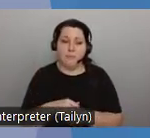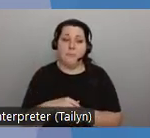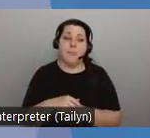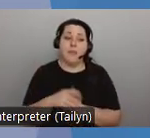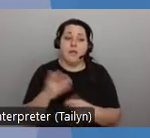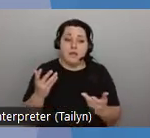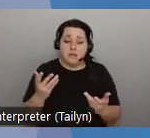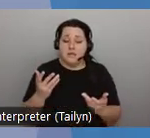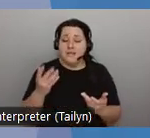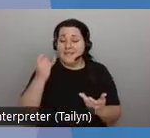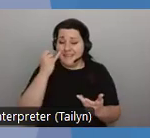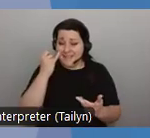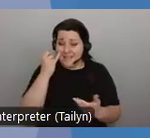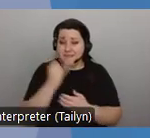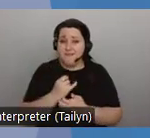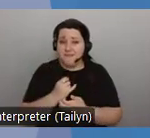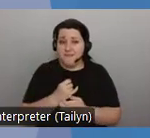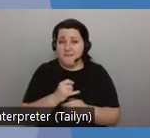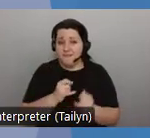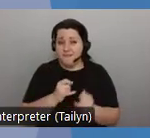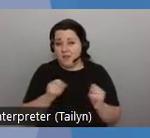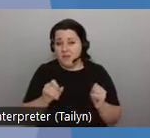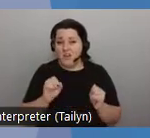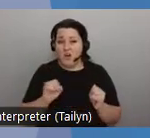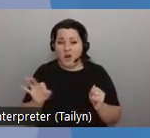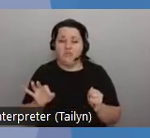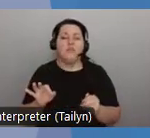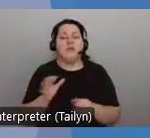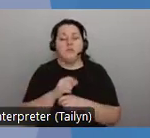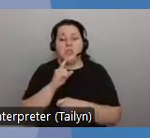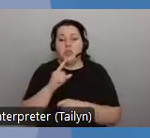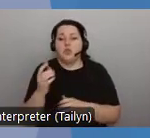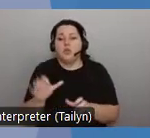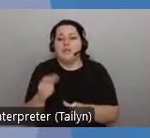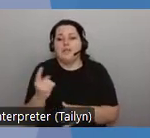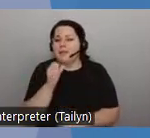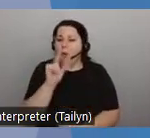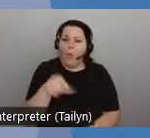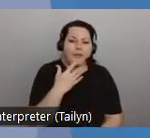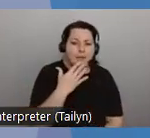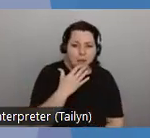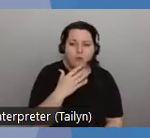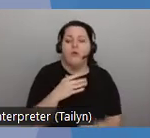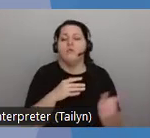italics. Default underline is really the best method so there's no